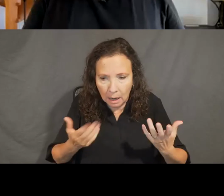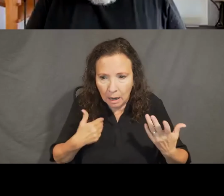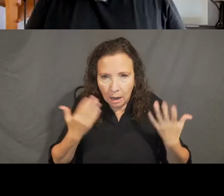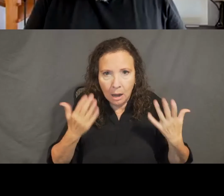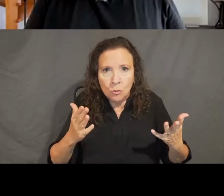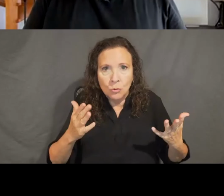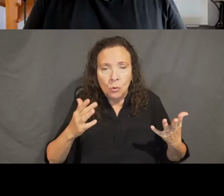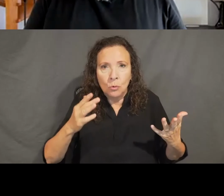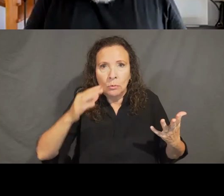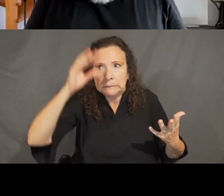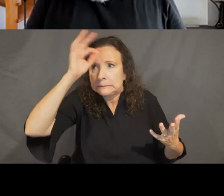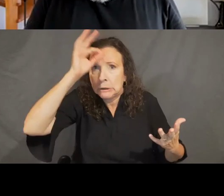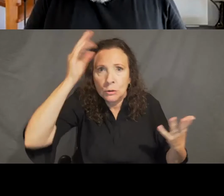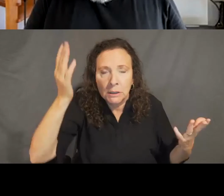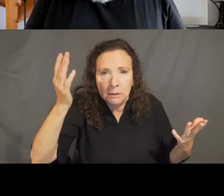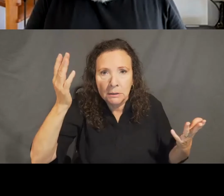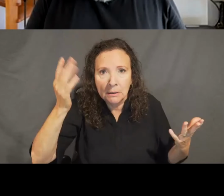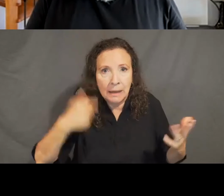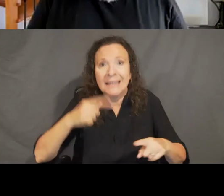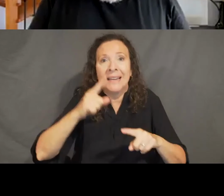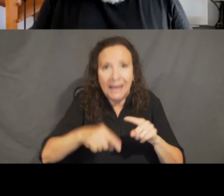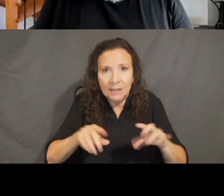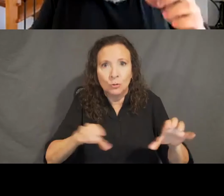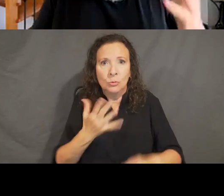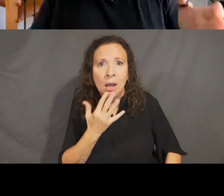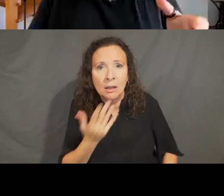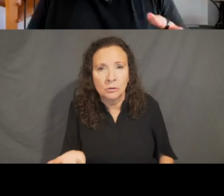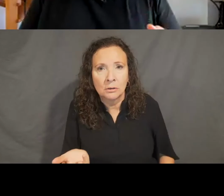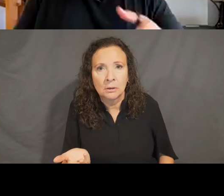Something that I like to do is really looking at this information.